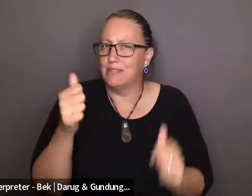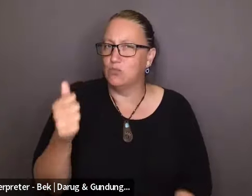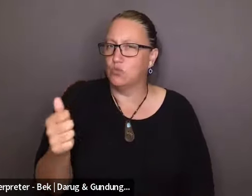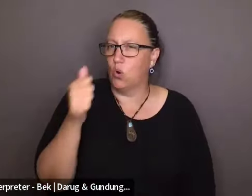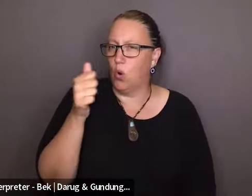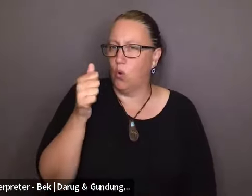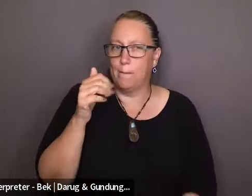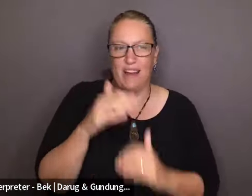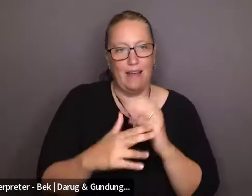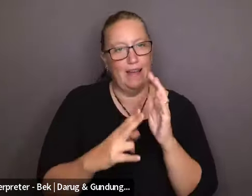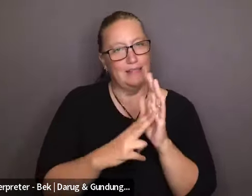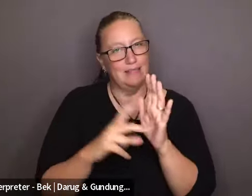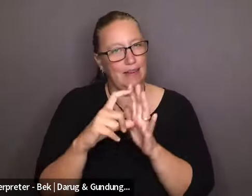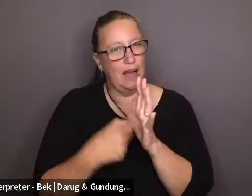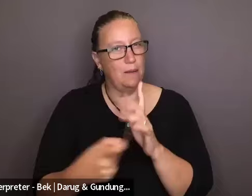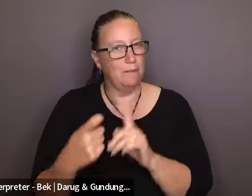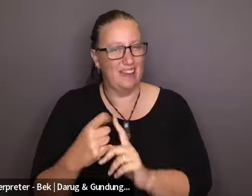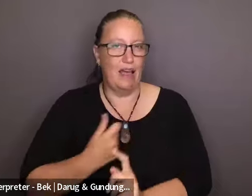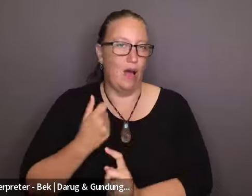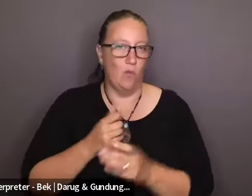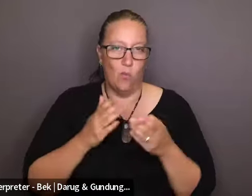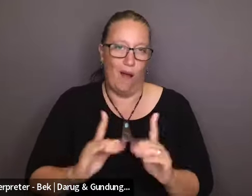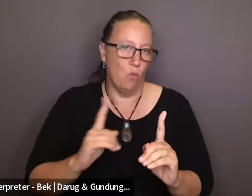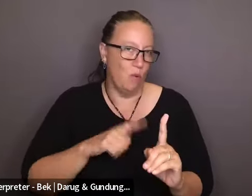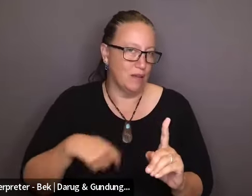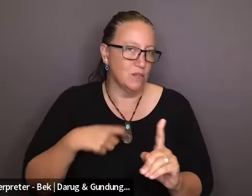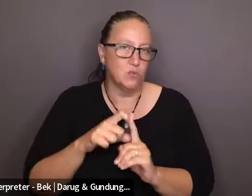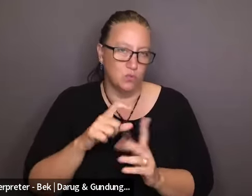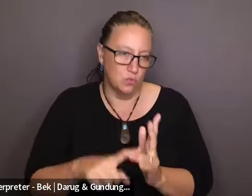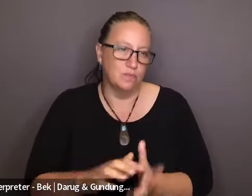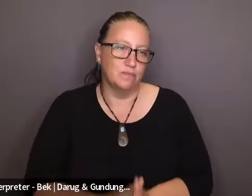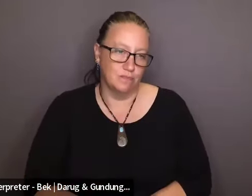. Let's get into it.